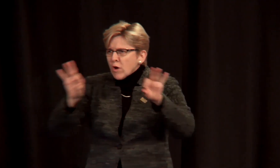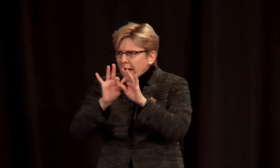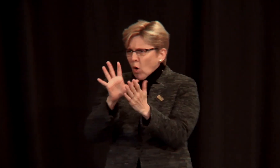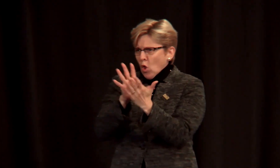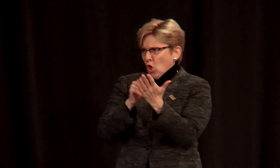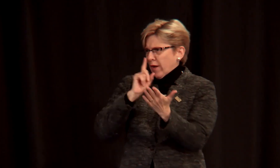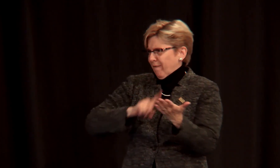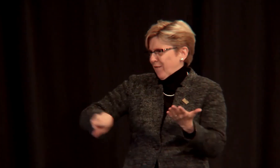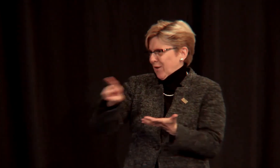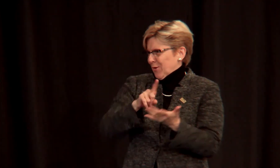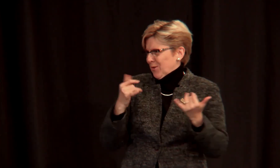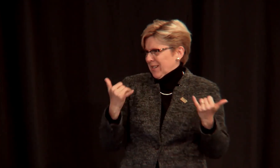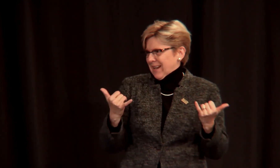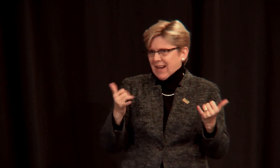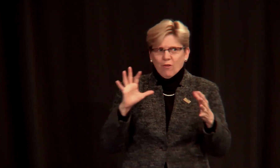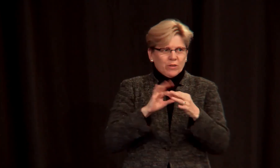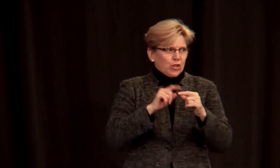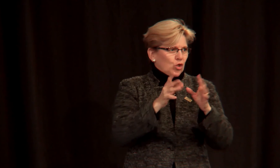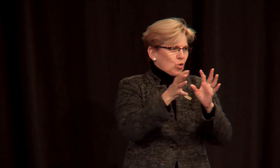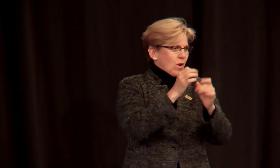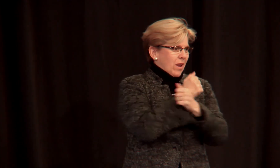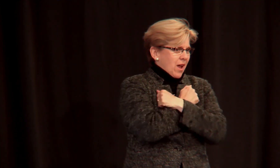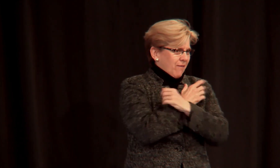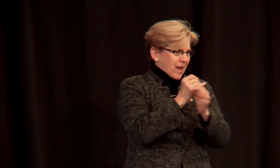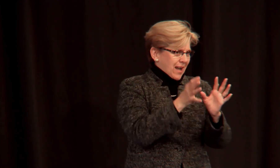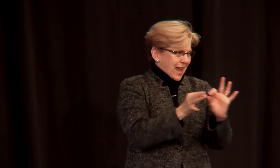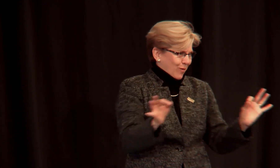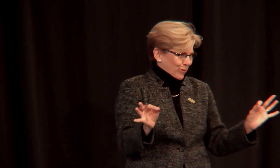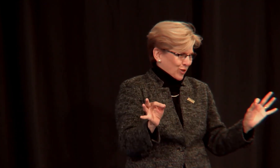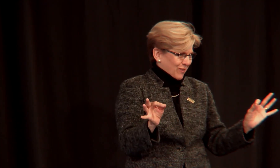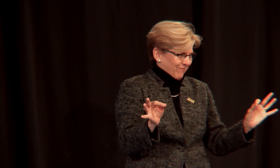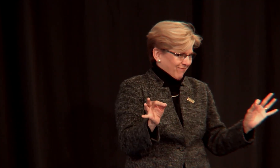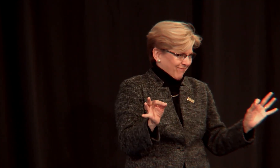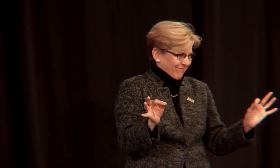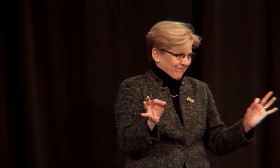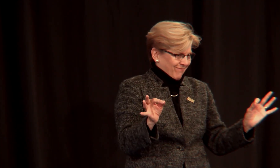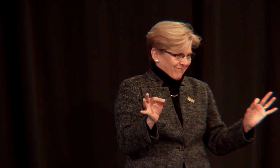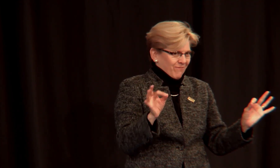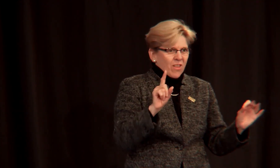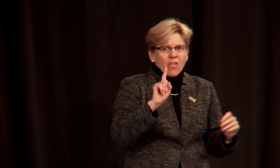So that's the most critical learning for all of you today related to love and language.